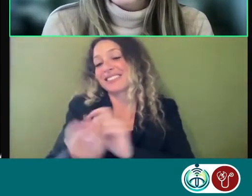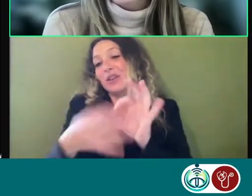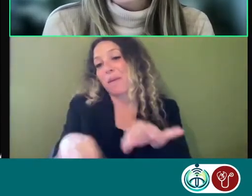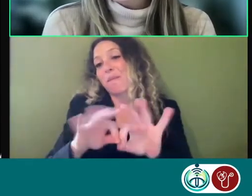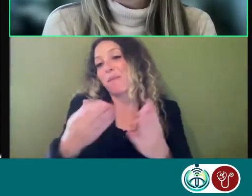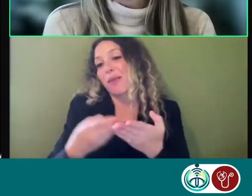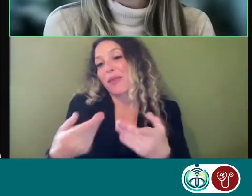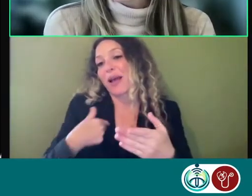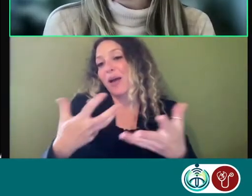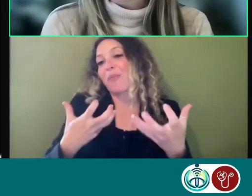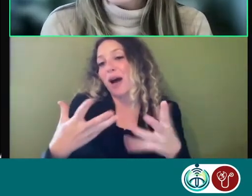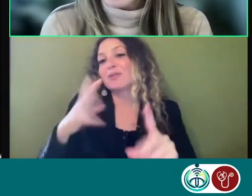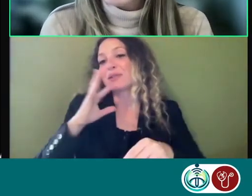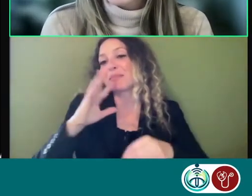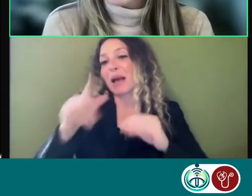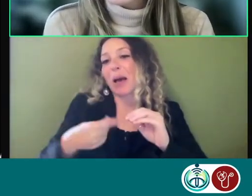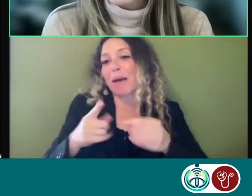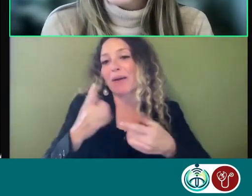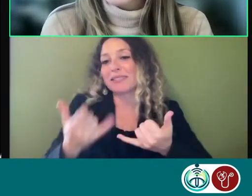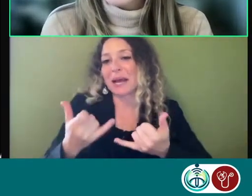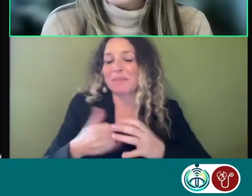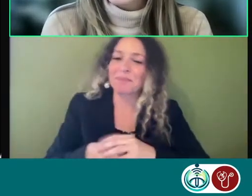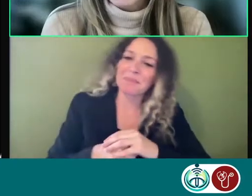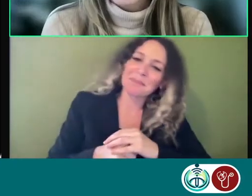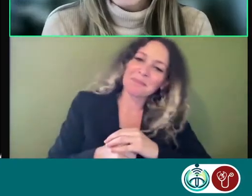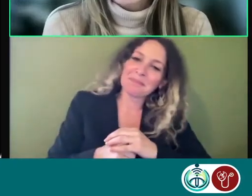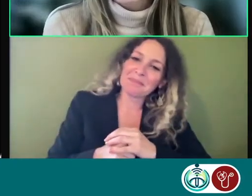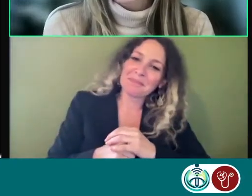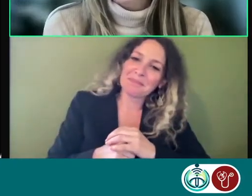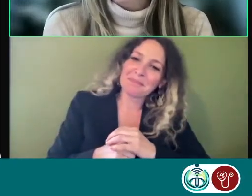So you'll hear a lot of overlap in the conversation that Dr Tabor spoke about